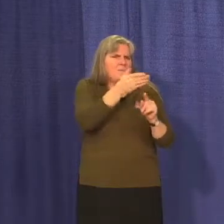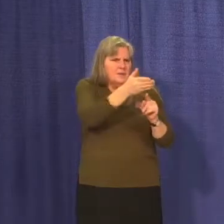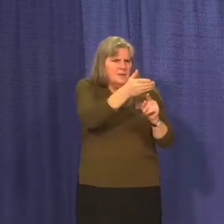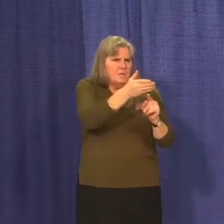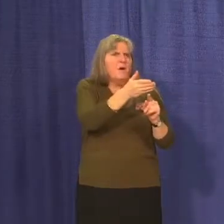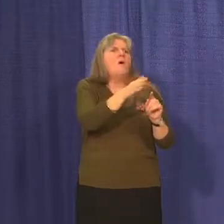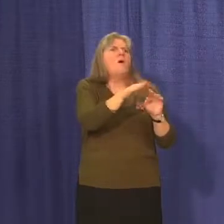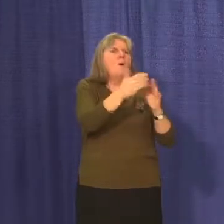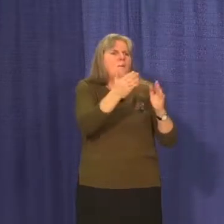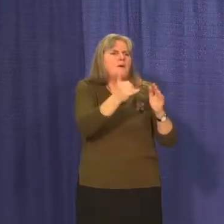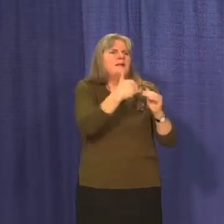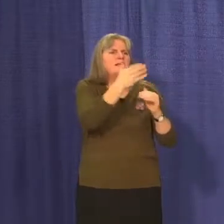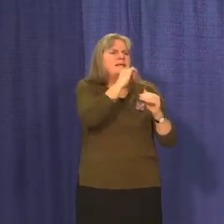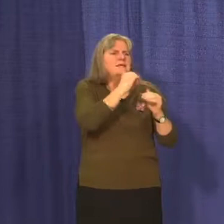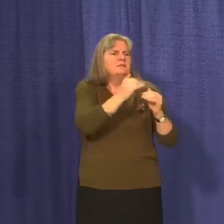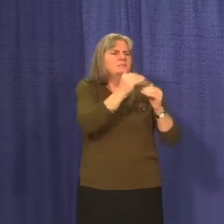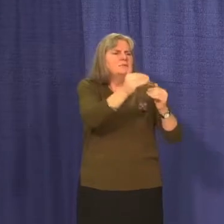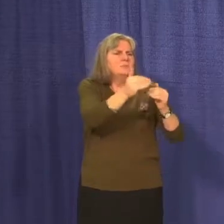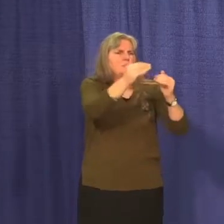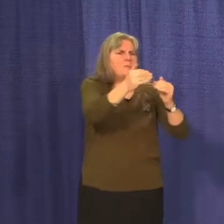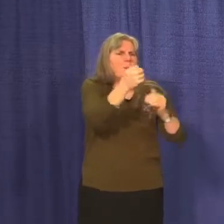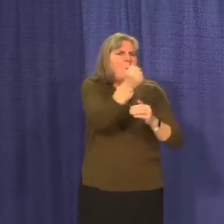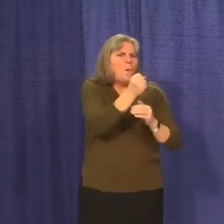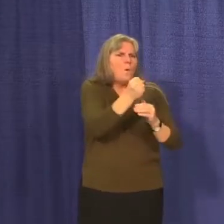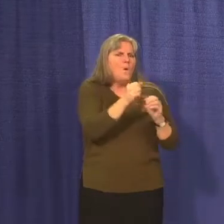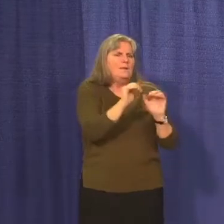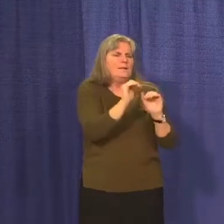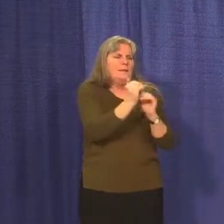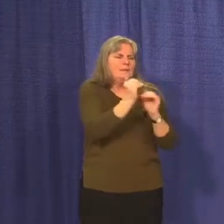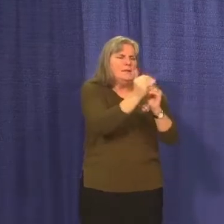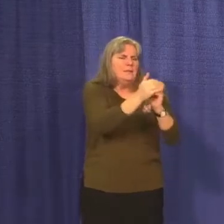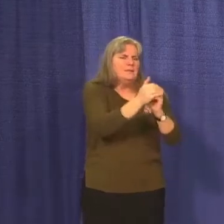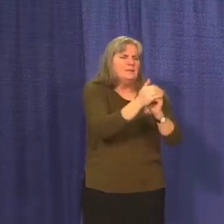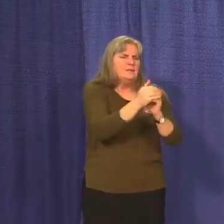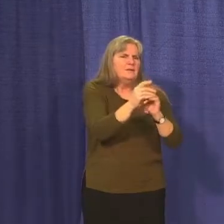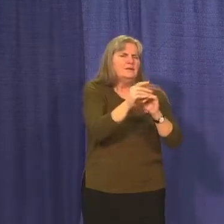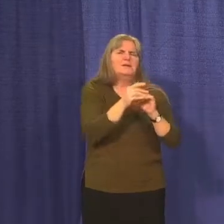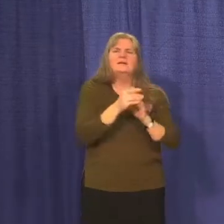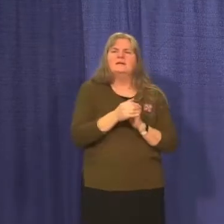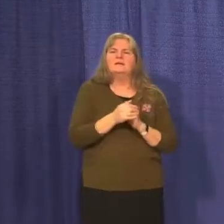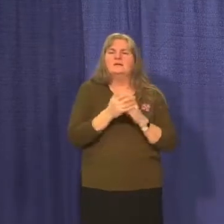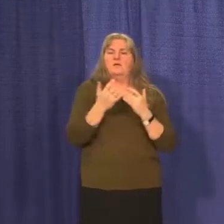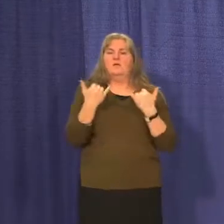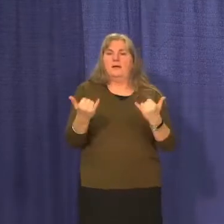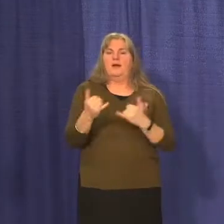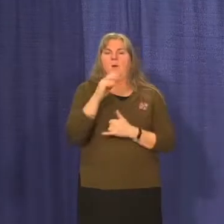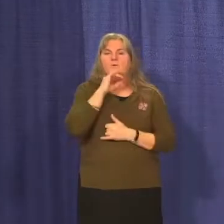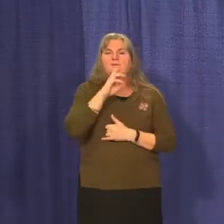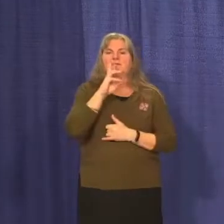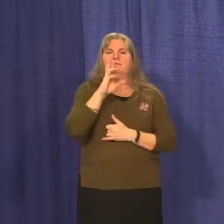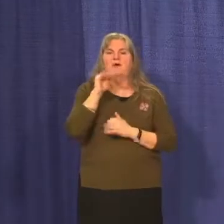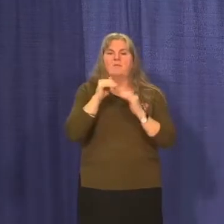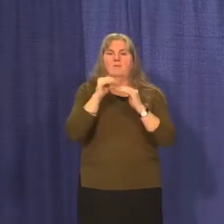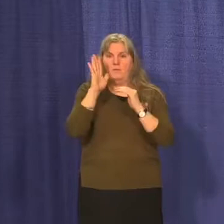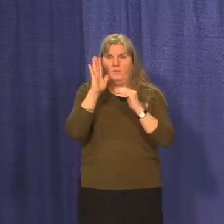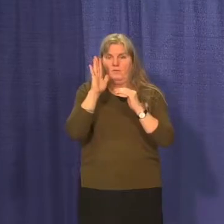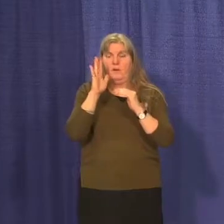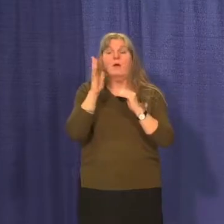group until we are ready to open up until the next age group. As the minister said, the current age group is 65 years